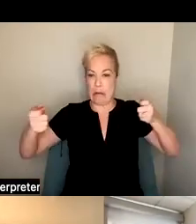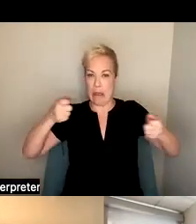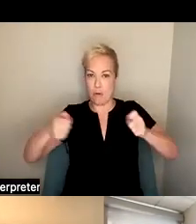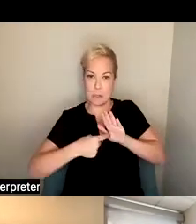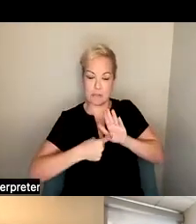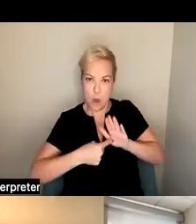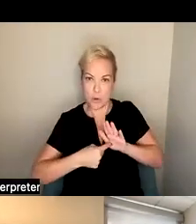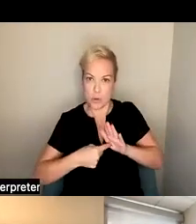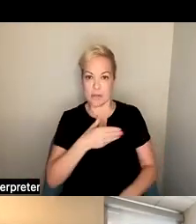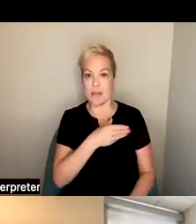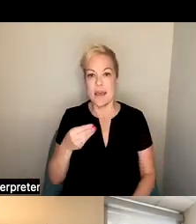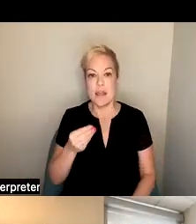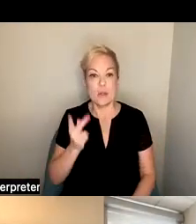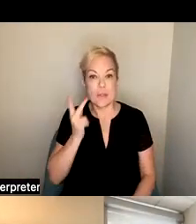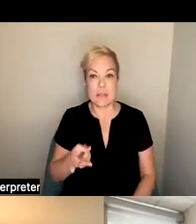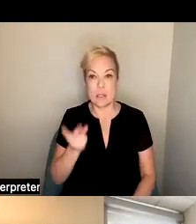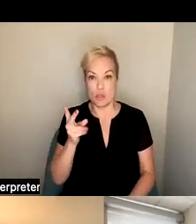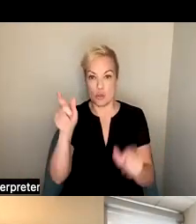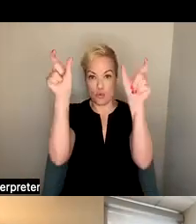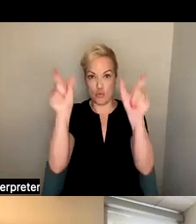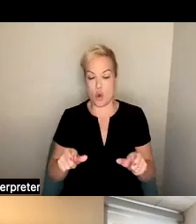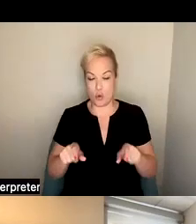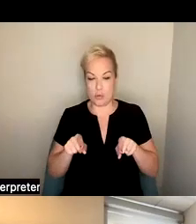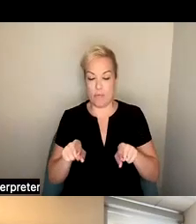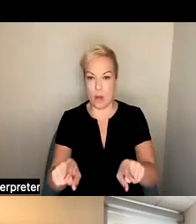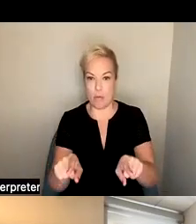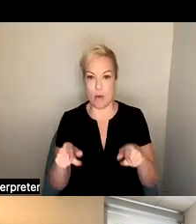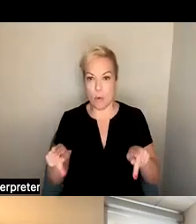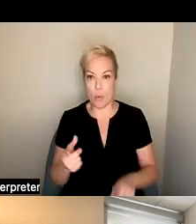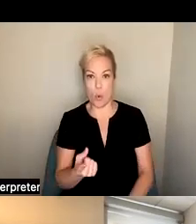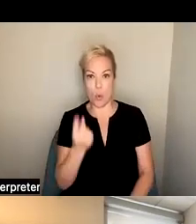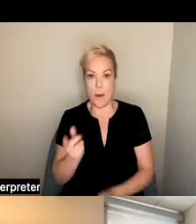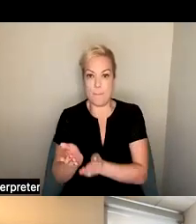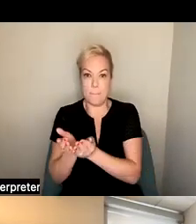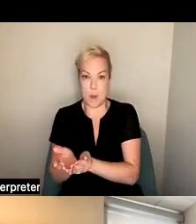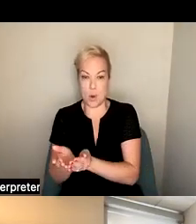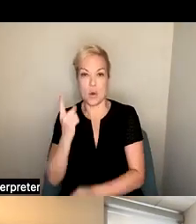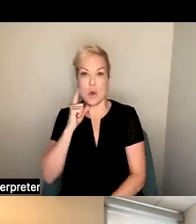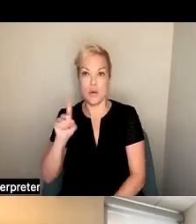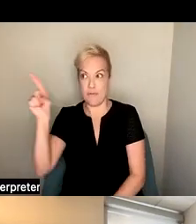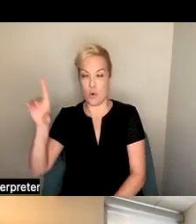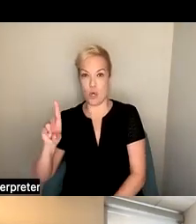the two purple rows are parallel one is the boat for the Dutch and later represents the Europeans